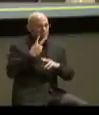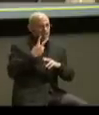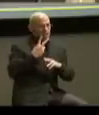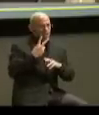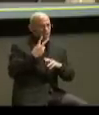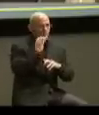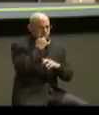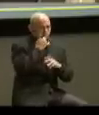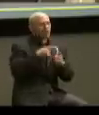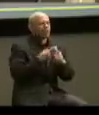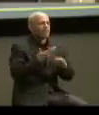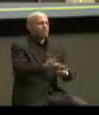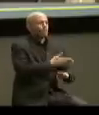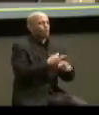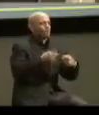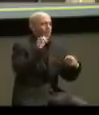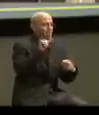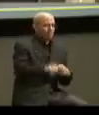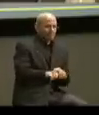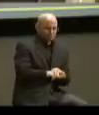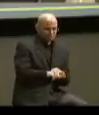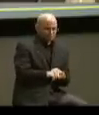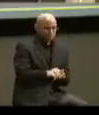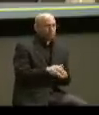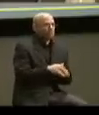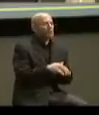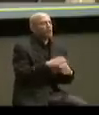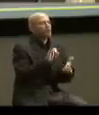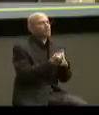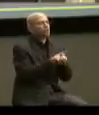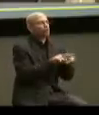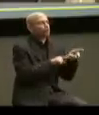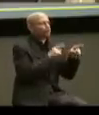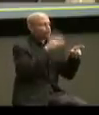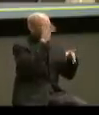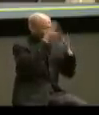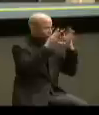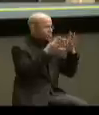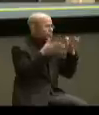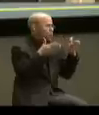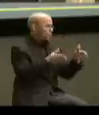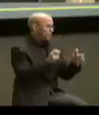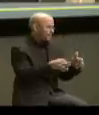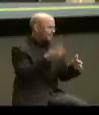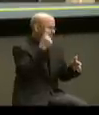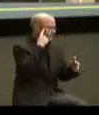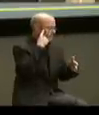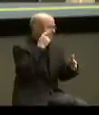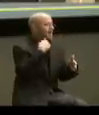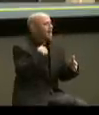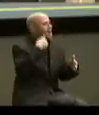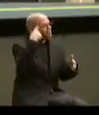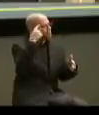AND SEE WHAT WE CAN DO BETTER GOING FORWARD. ULTIMATELY IT'S THAT CREATIVE, INNOVATIVE THINKING THAT WILL